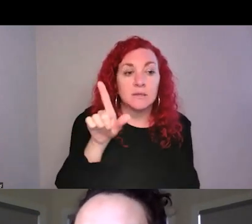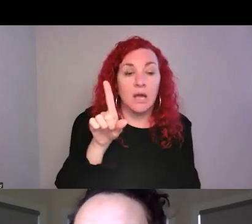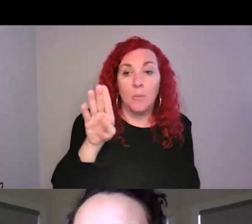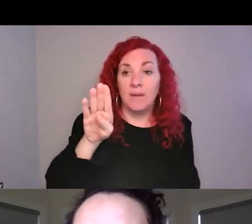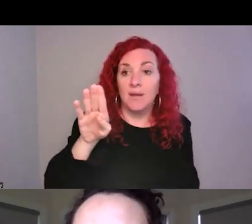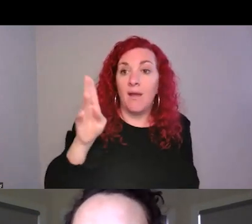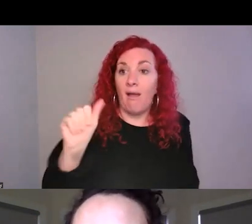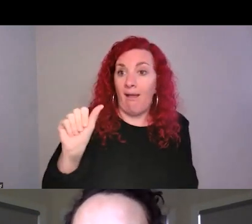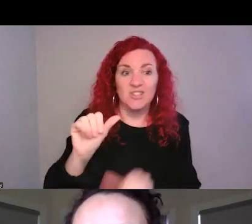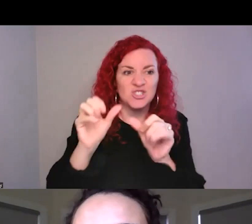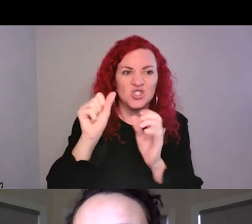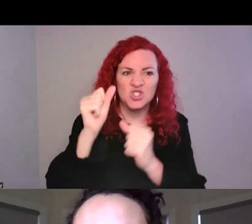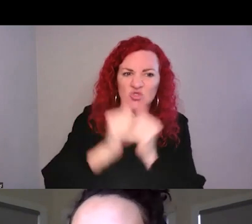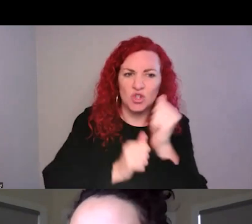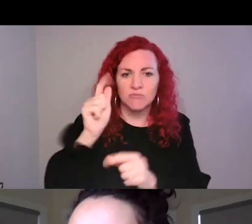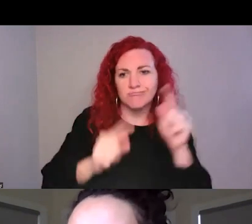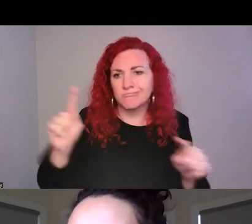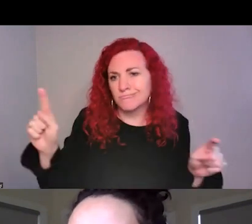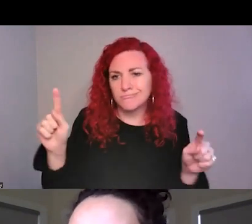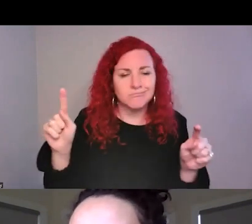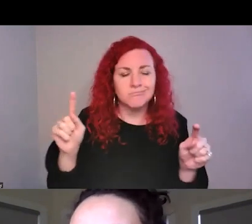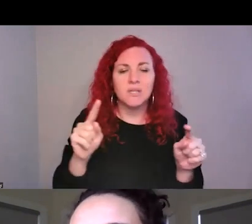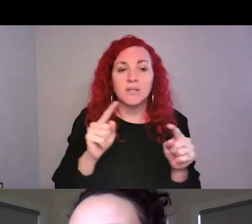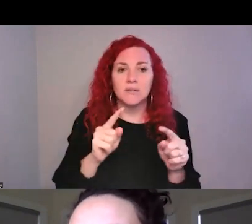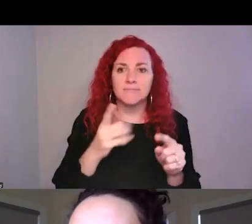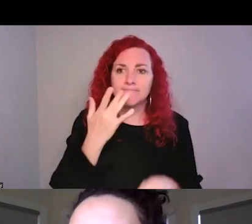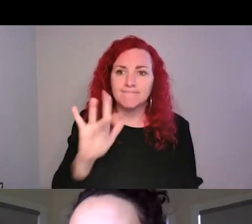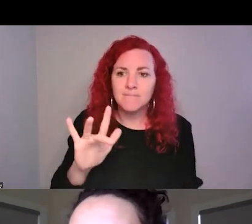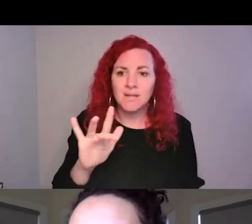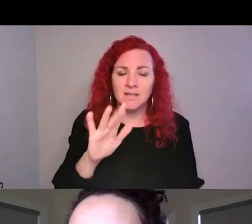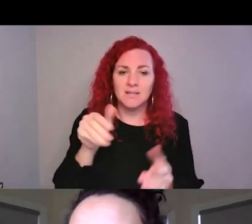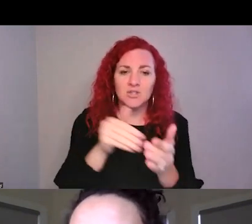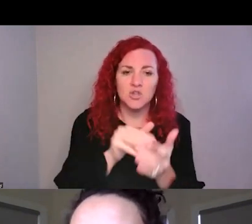WE ARE FORTUNATE TO OPERATE IN THIS NONPROFIT STRUCTURE